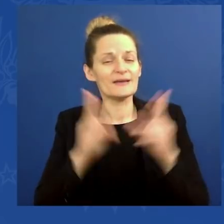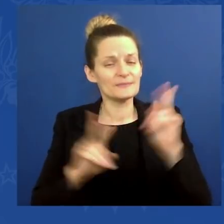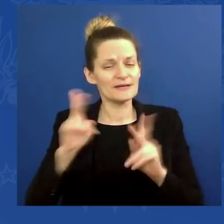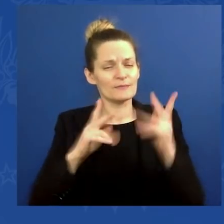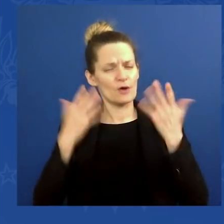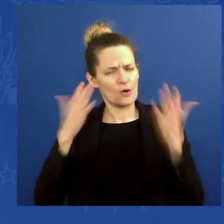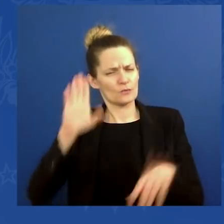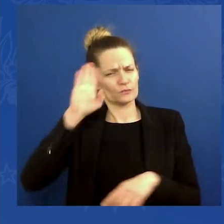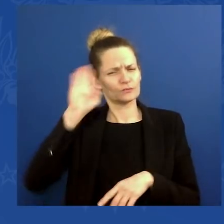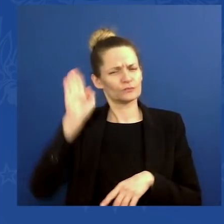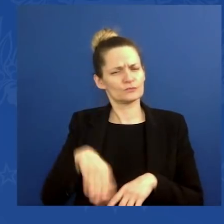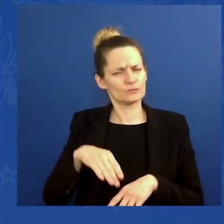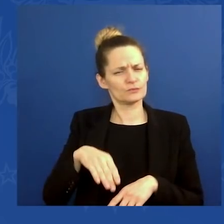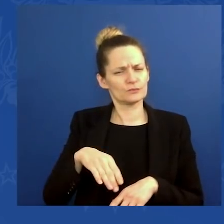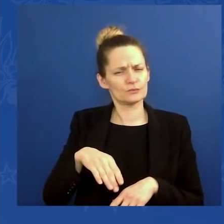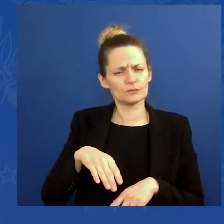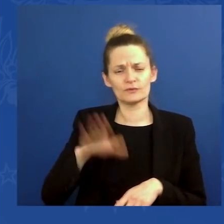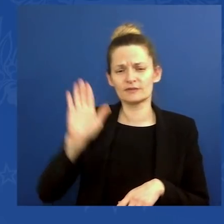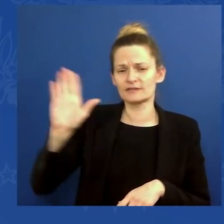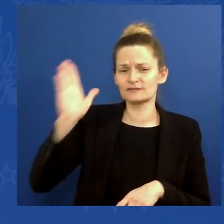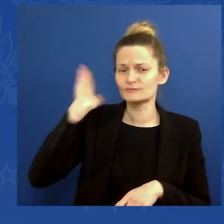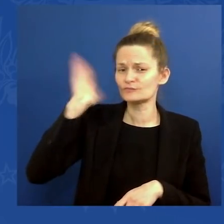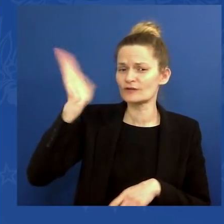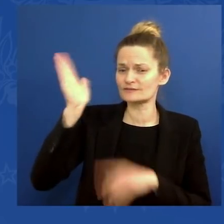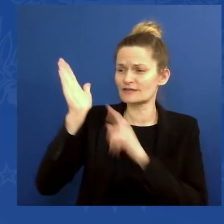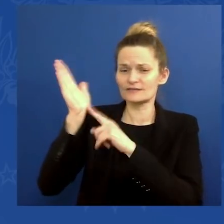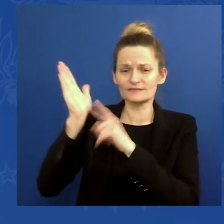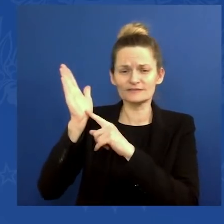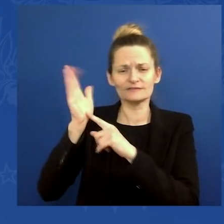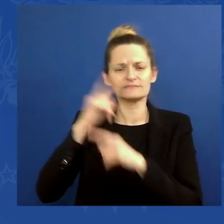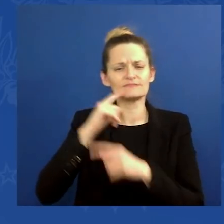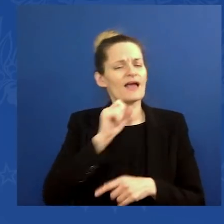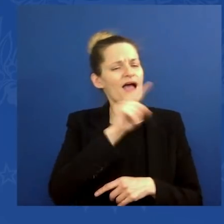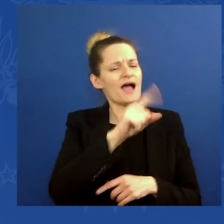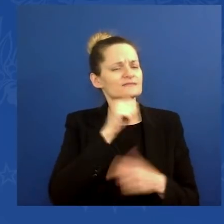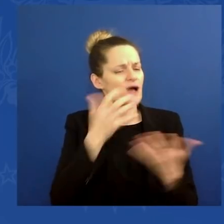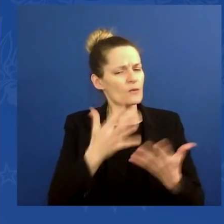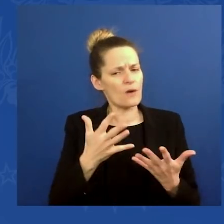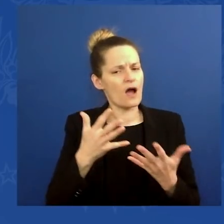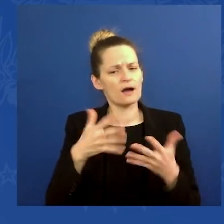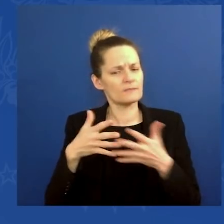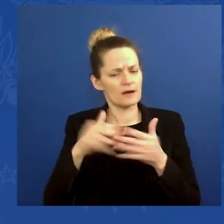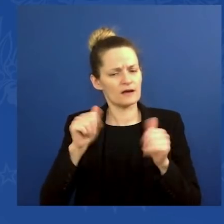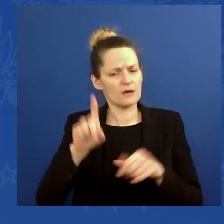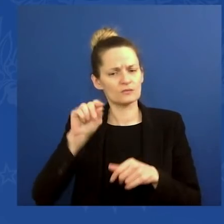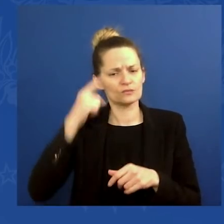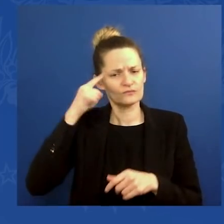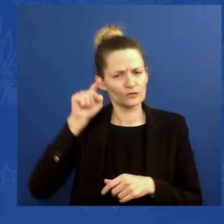knows what President Kennedy said about ask not to citizens of America as not what America can do for you.